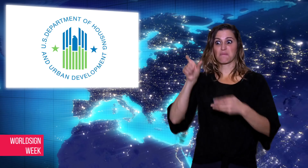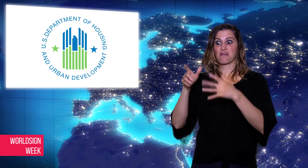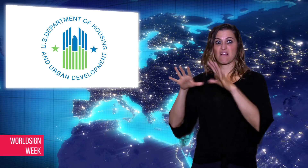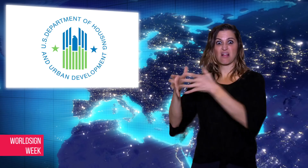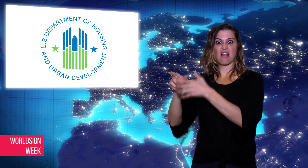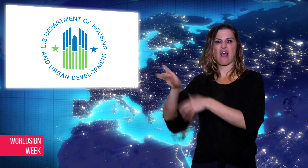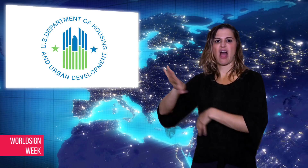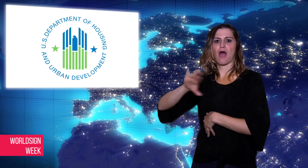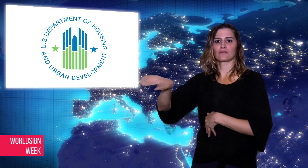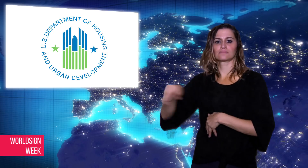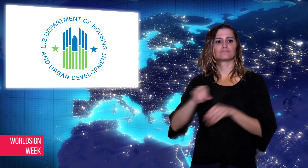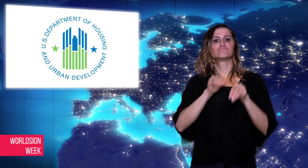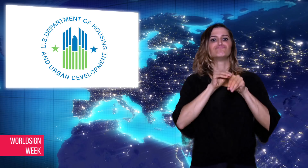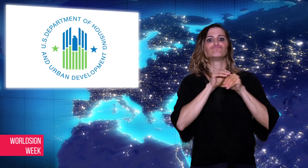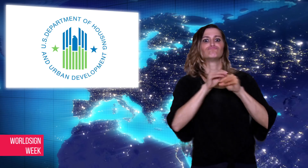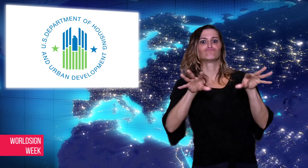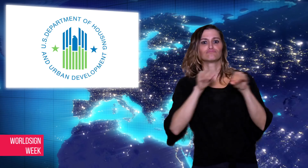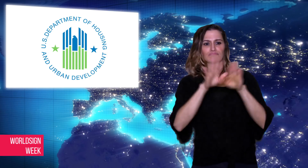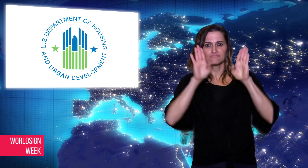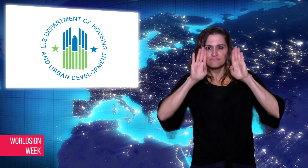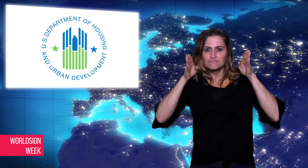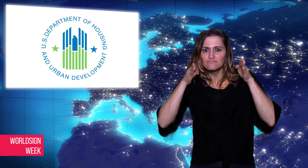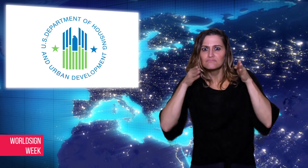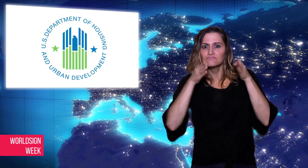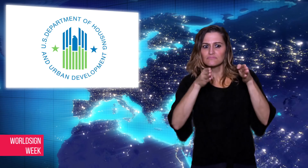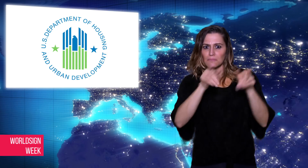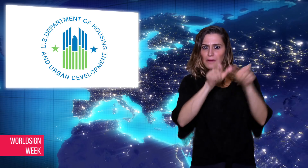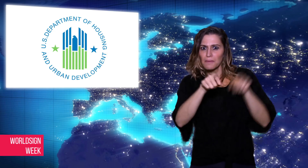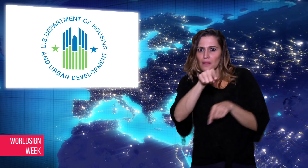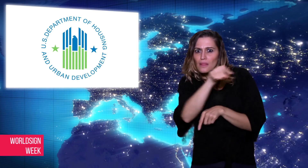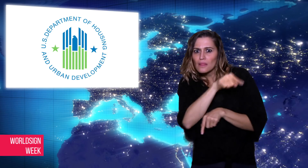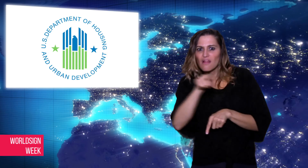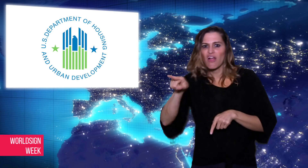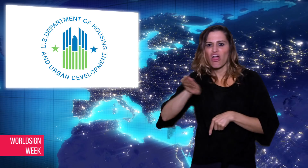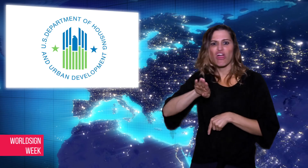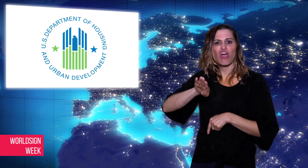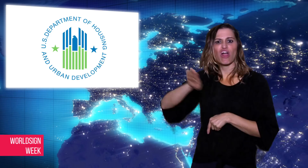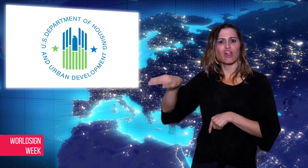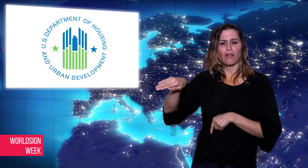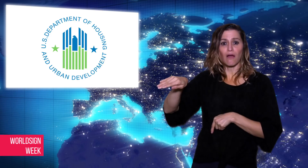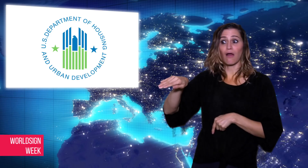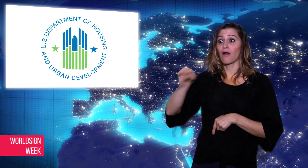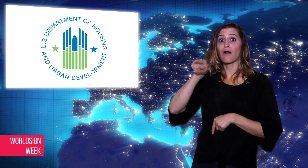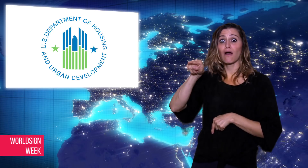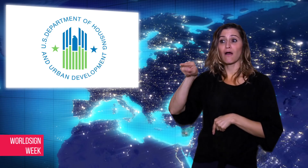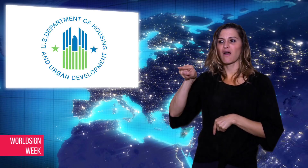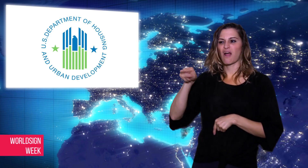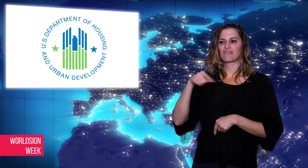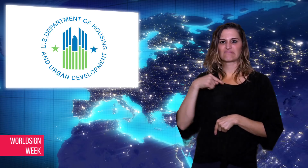children. These groups of people then